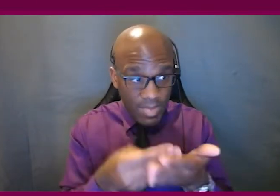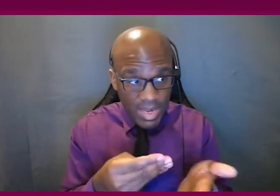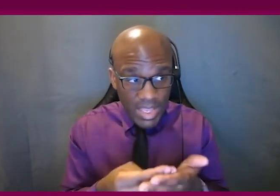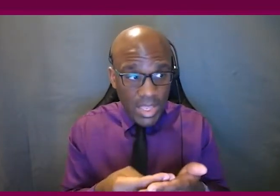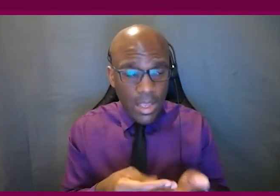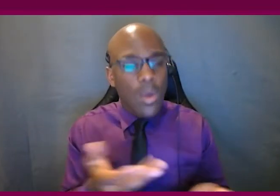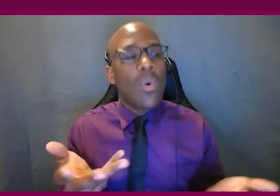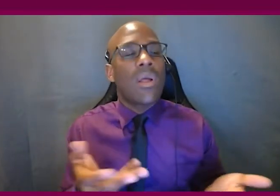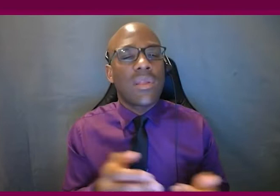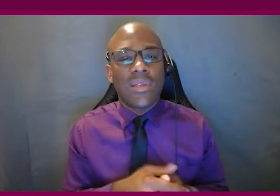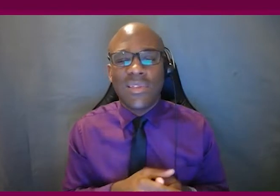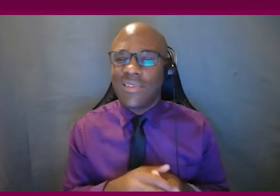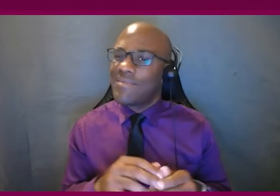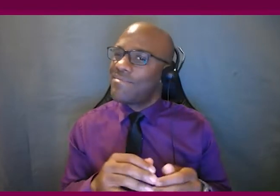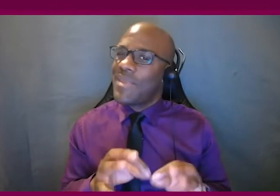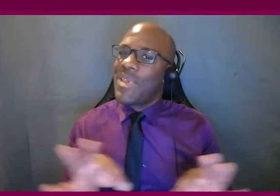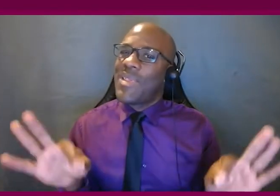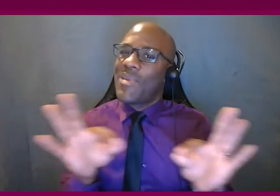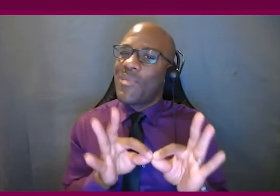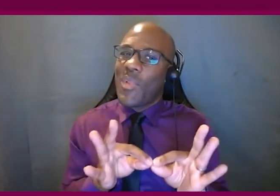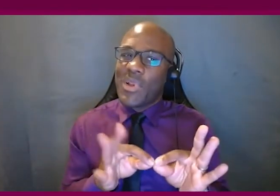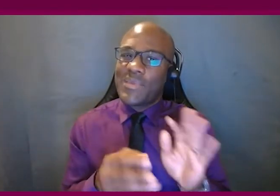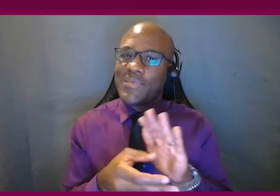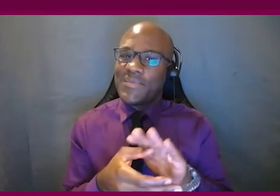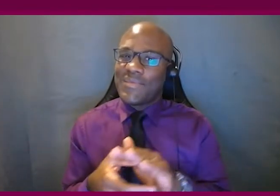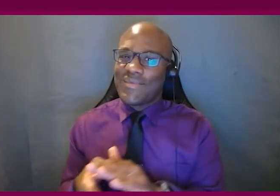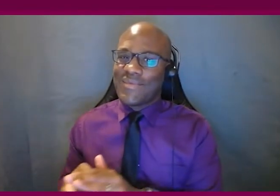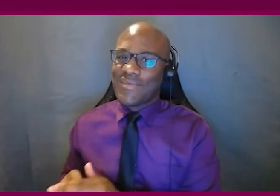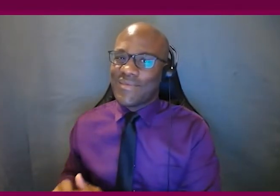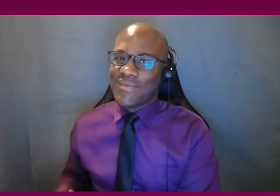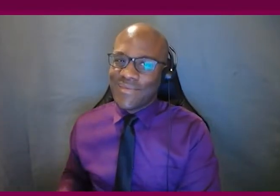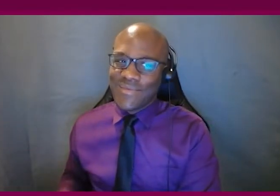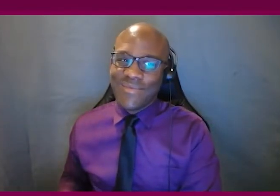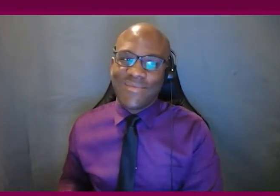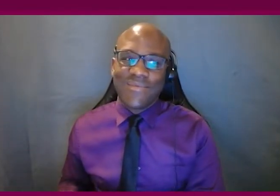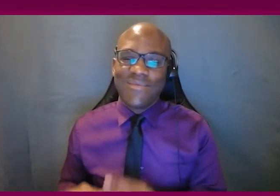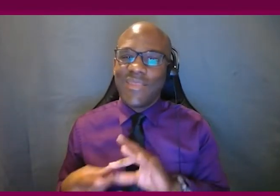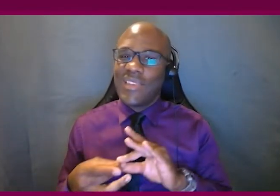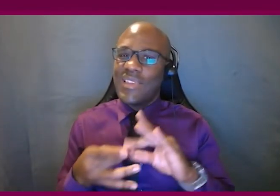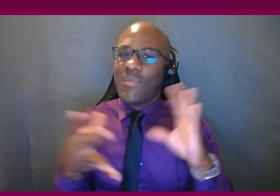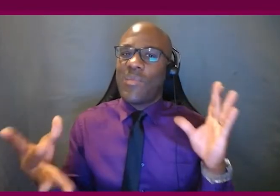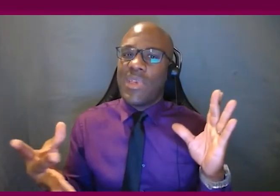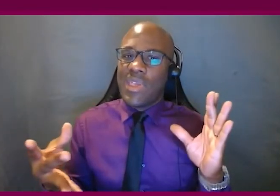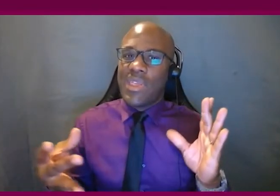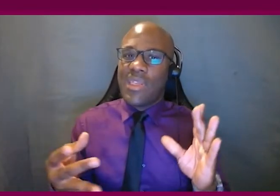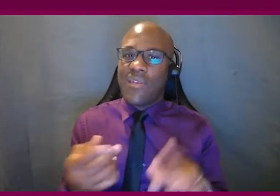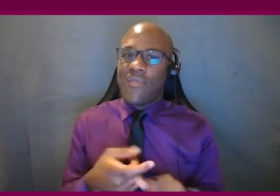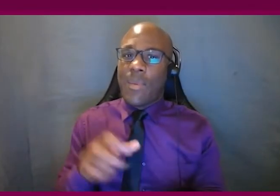mindset and recognize ourselves as people who are worthy of rest, especially disabled people.